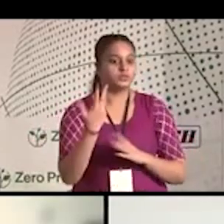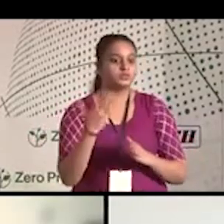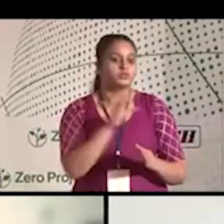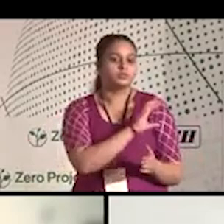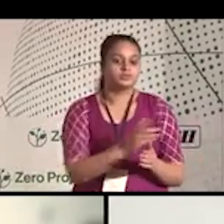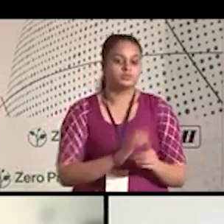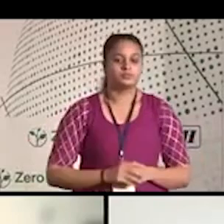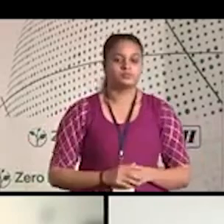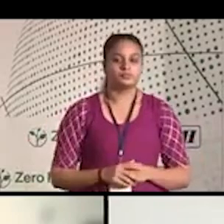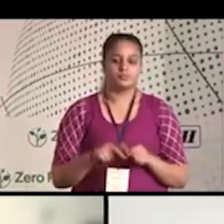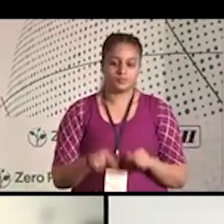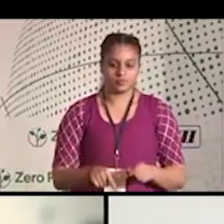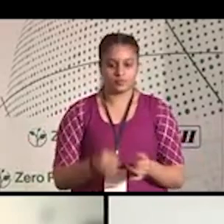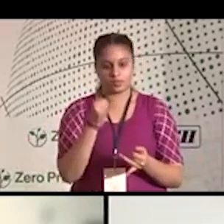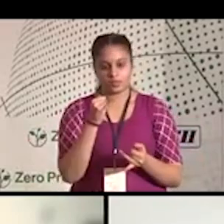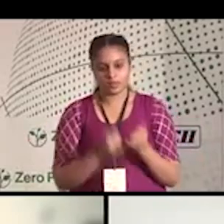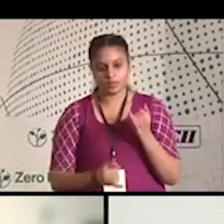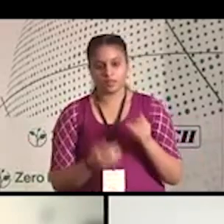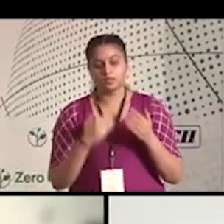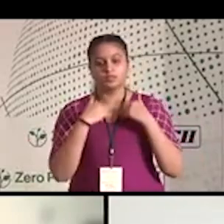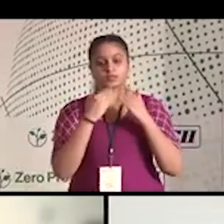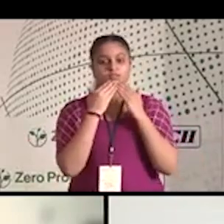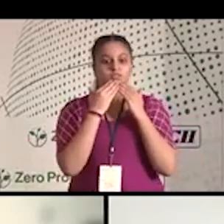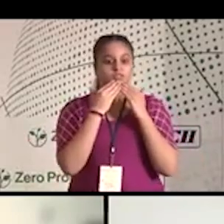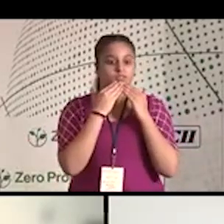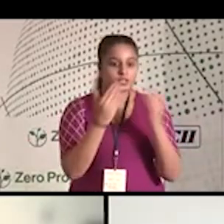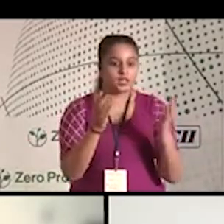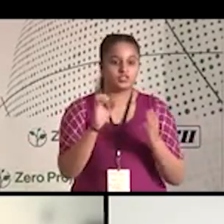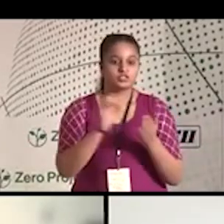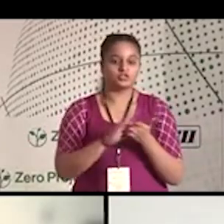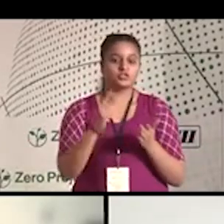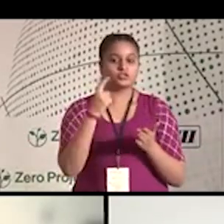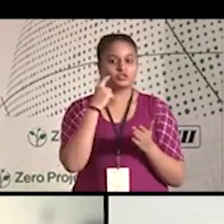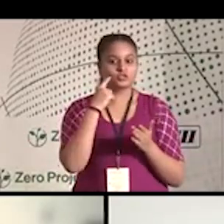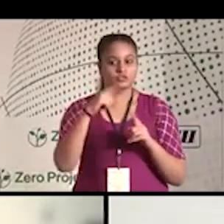So with this note, I would like to thank on behalf of Chitra organizers